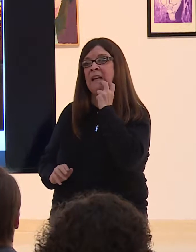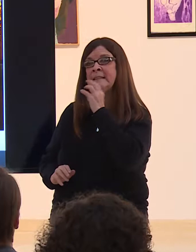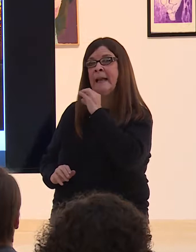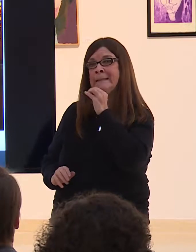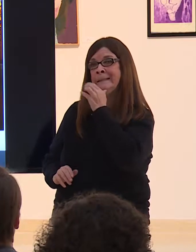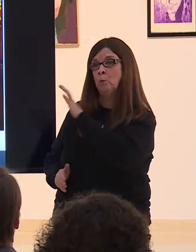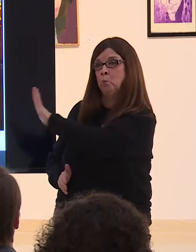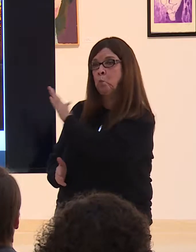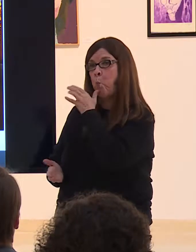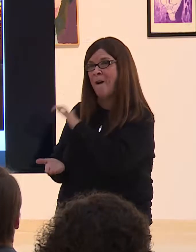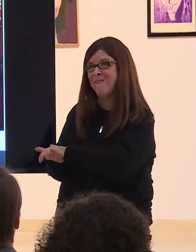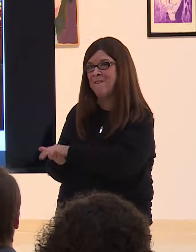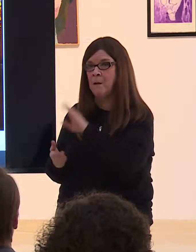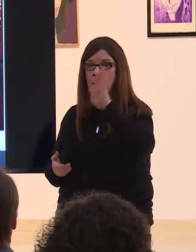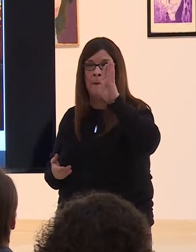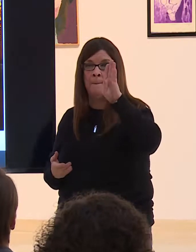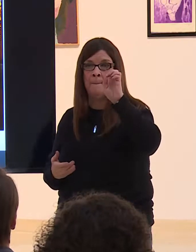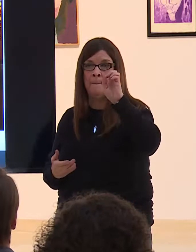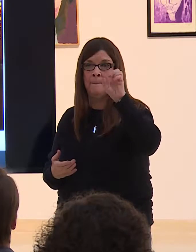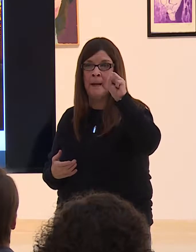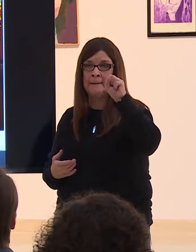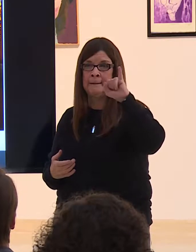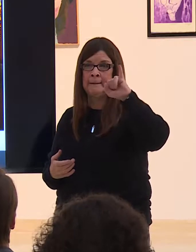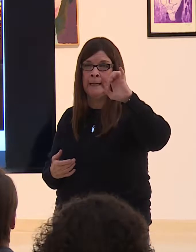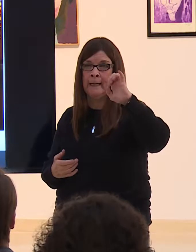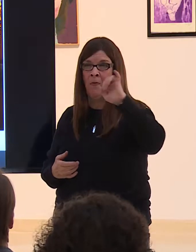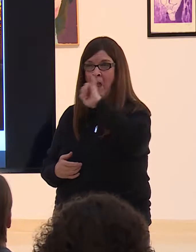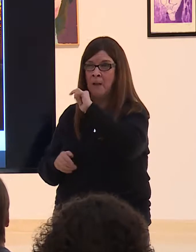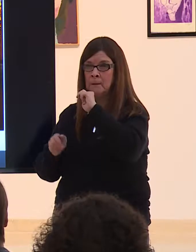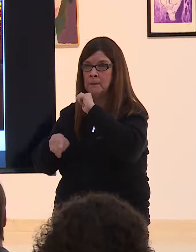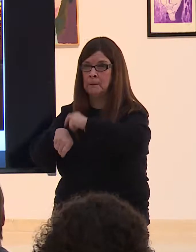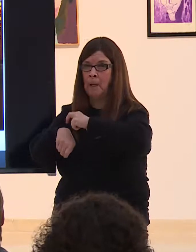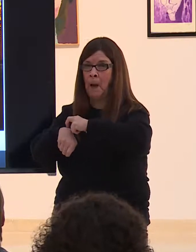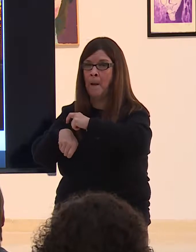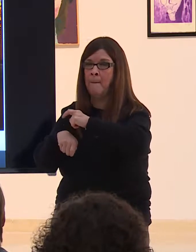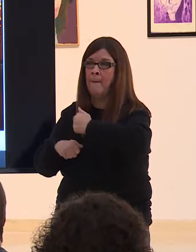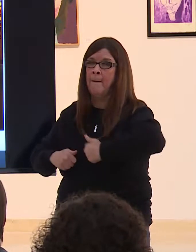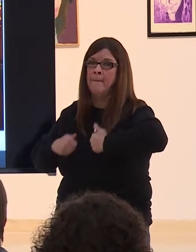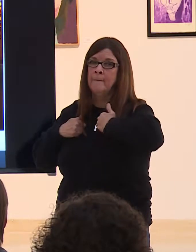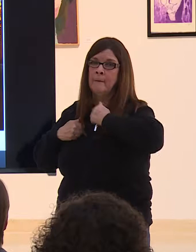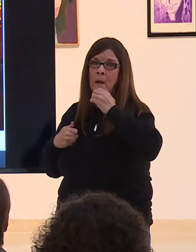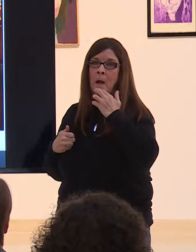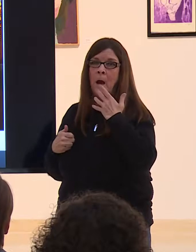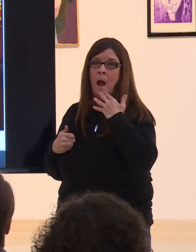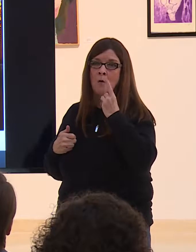There's an old picture of Veditz and his wife, Bessie.